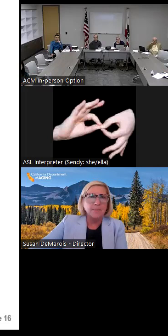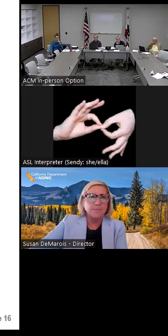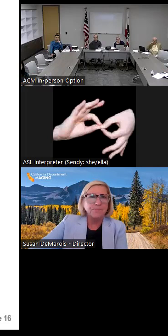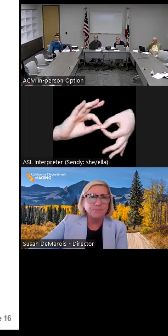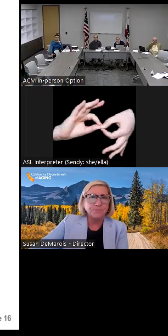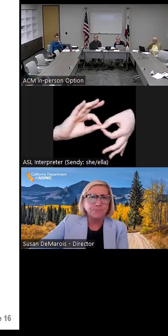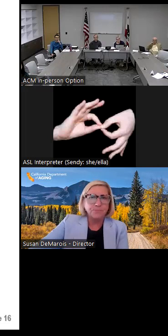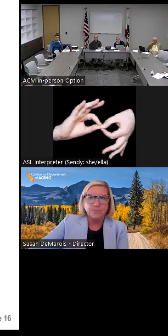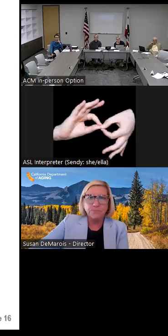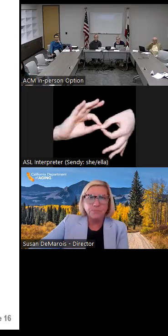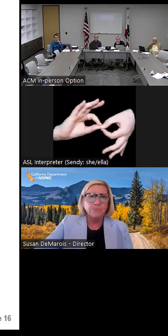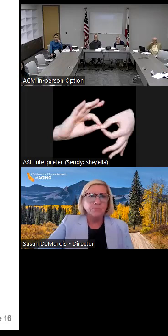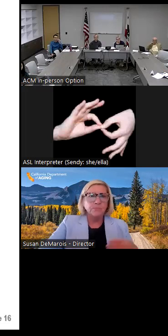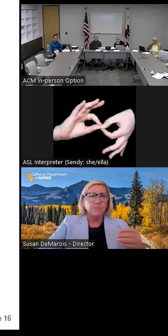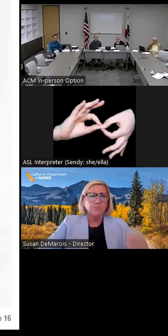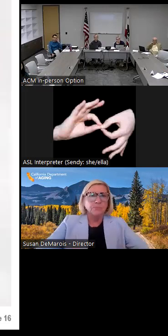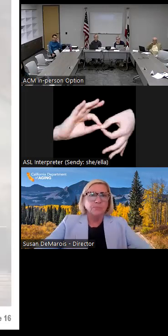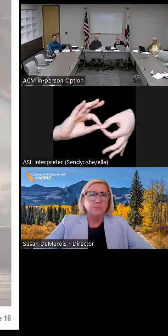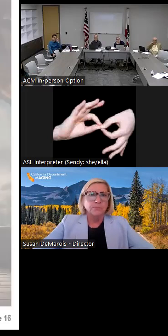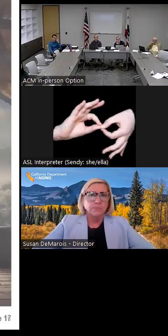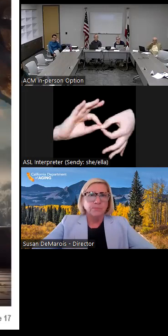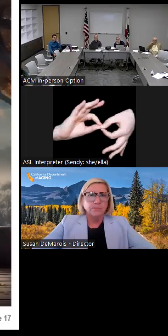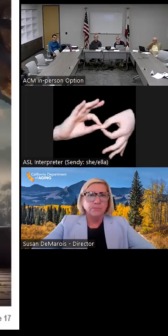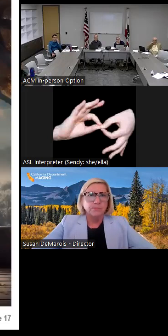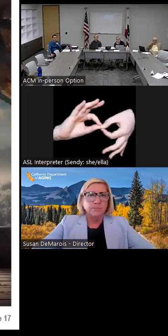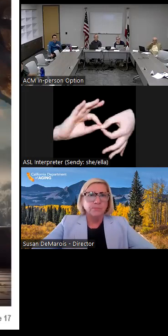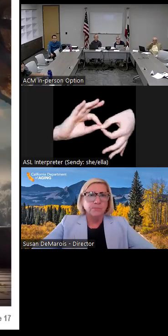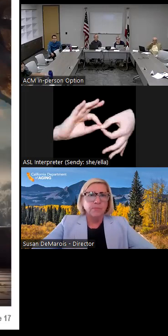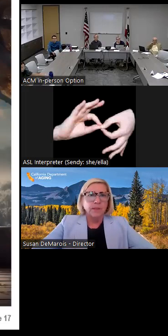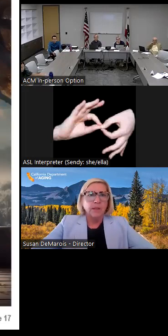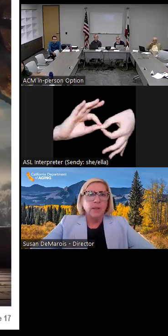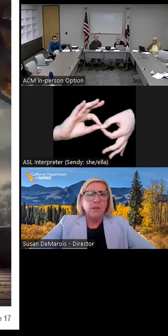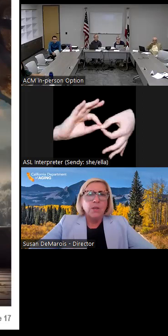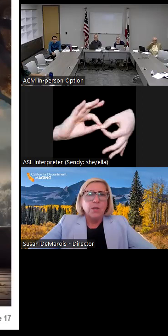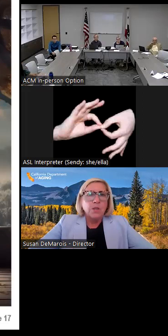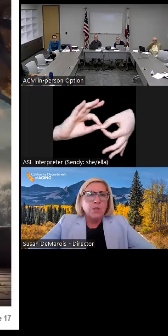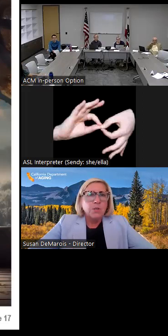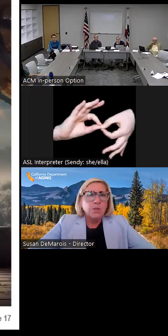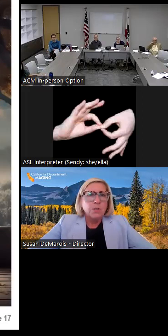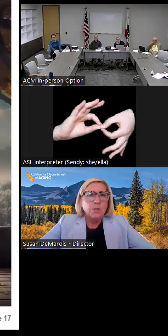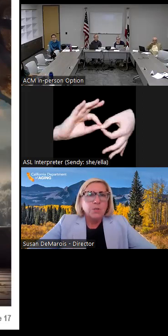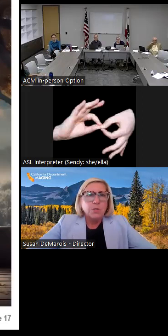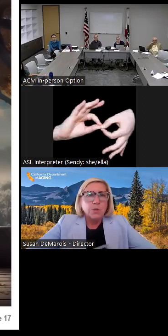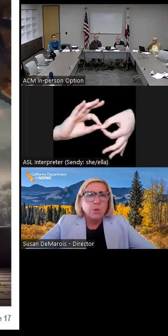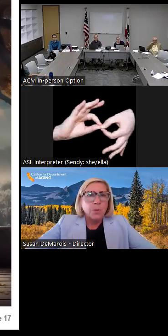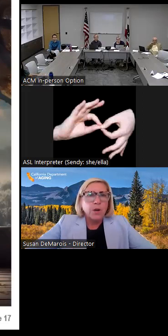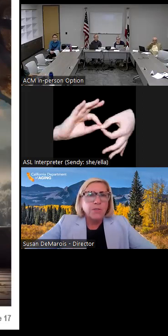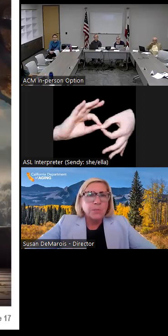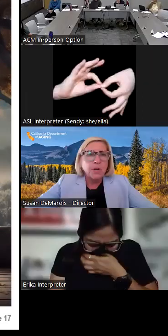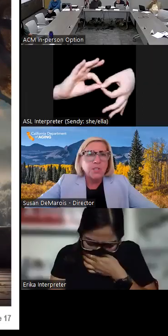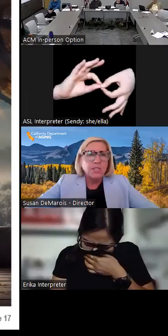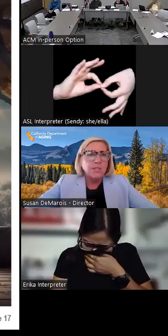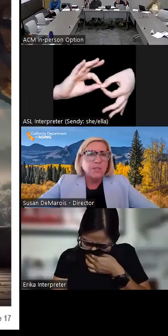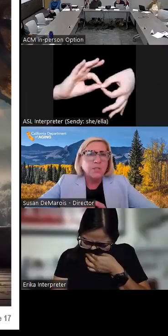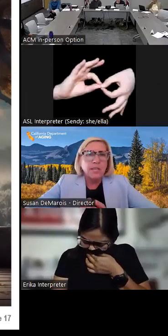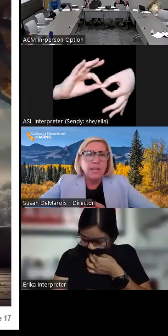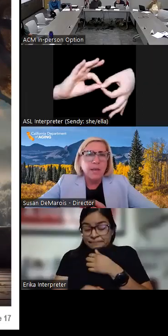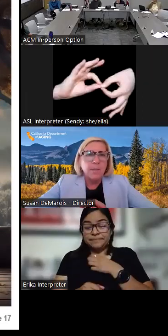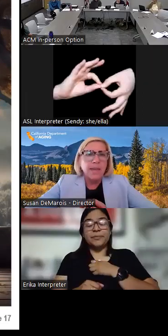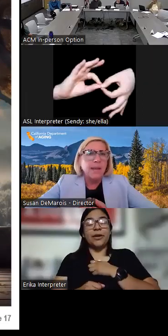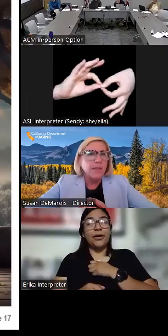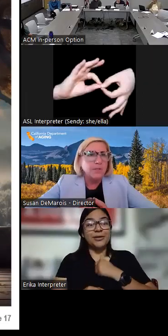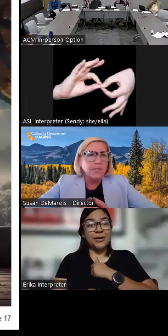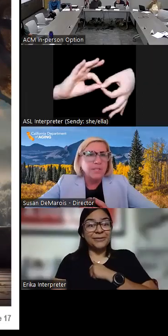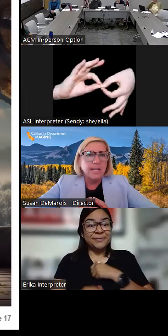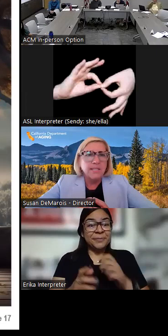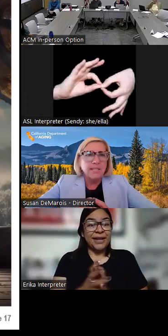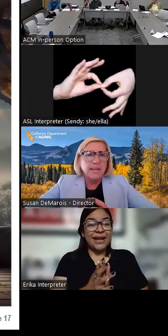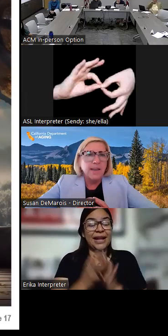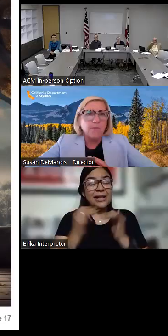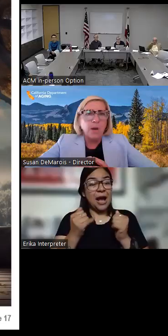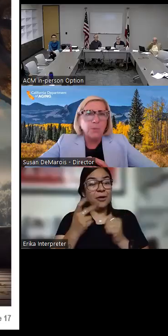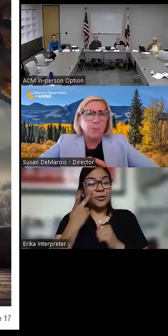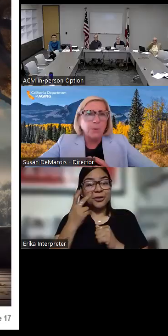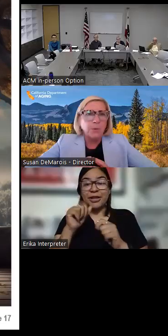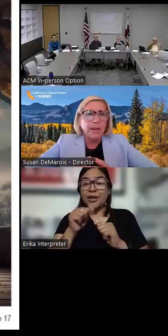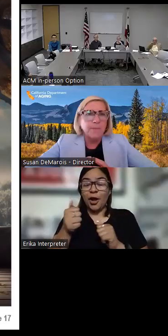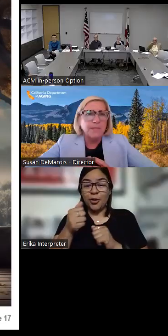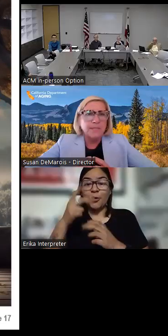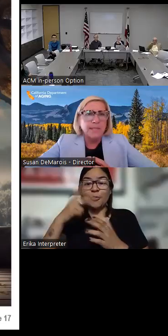slide so part of this project is looking um at other states that have model programs and seeing